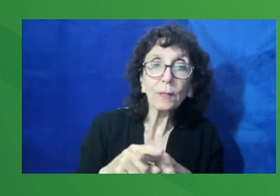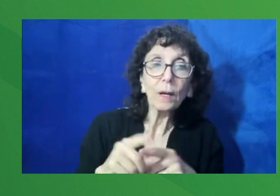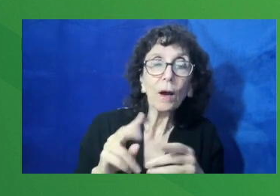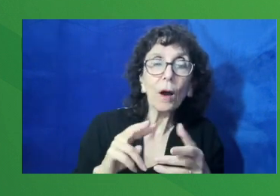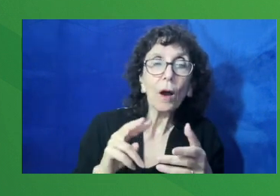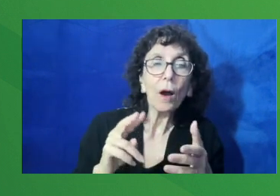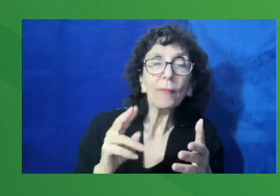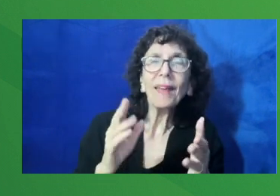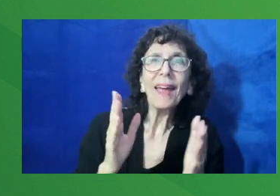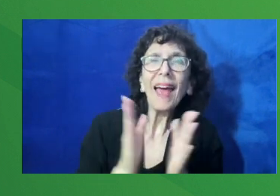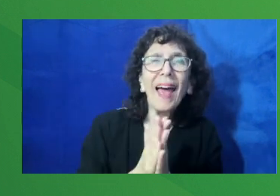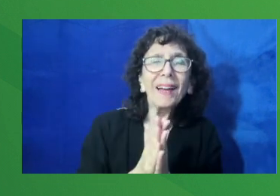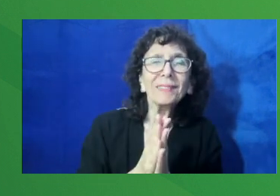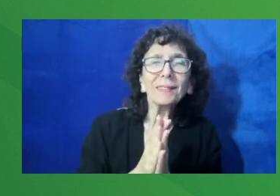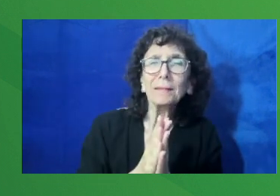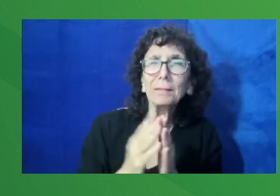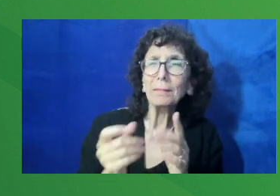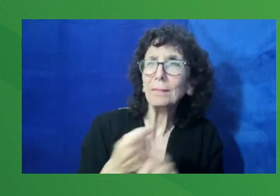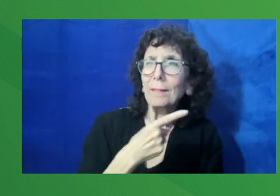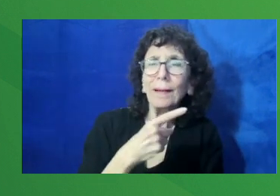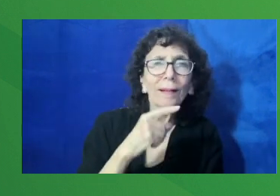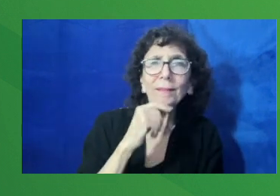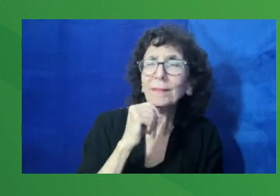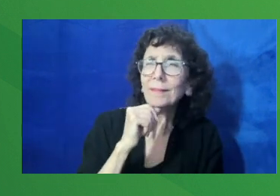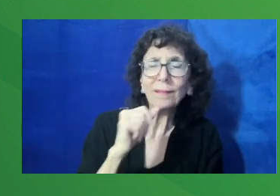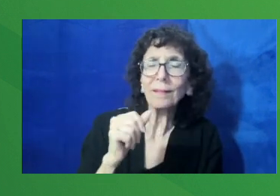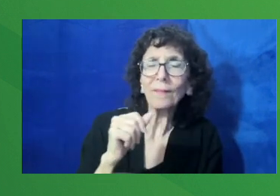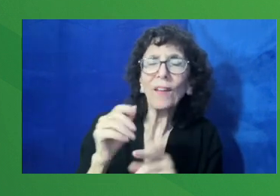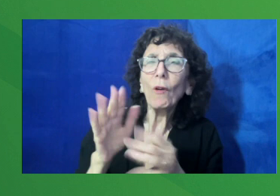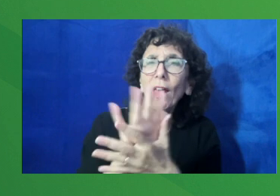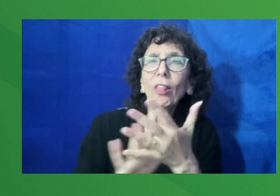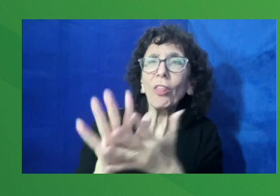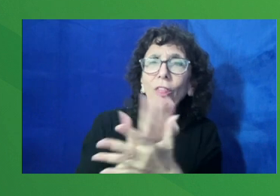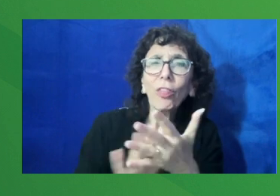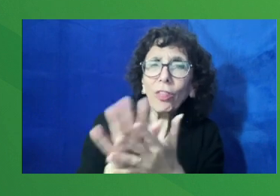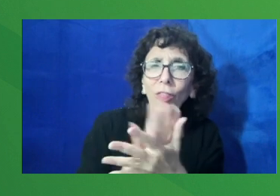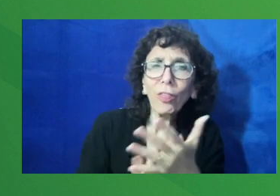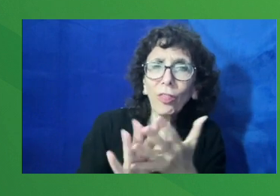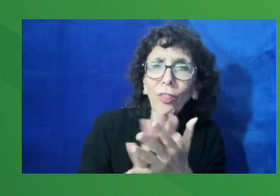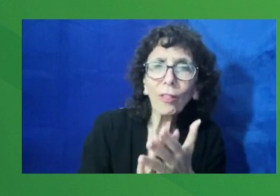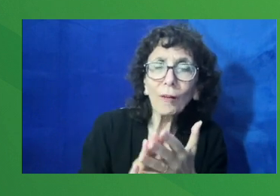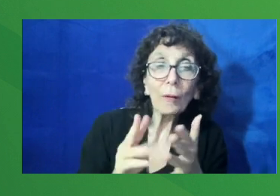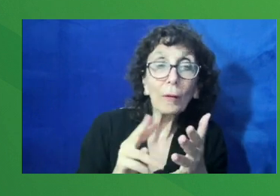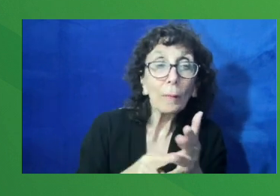sometimes a non-environmentally specific way so that it can apply as a matter of logic,